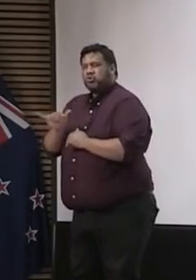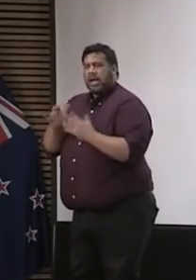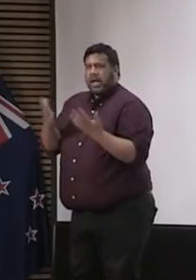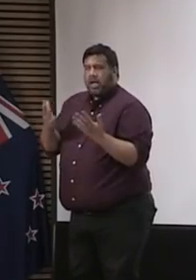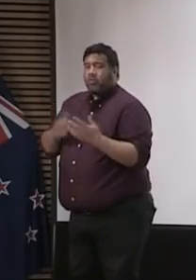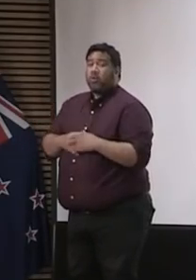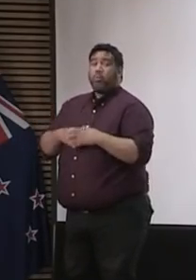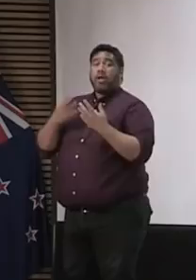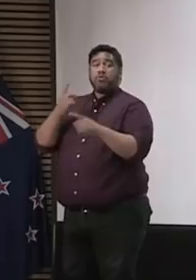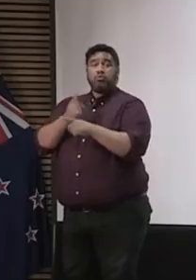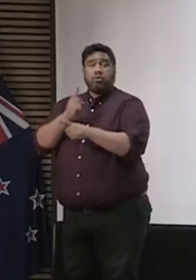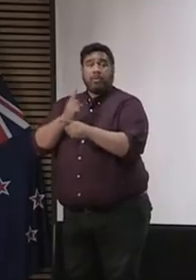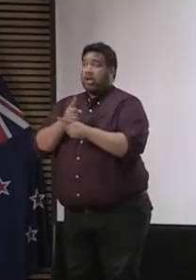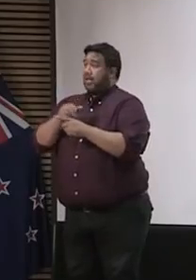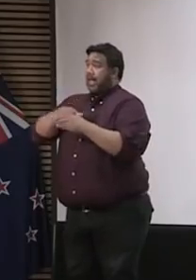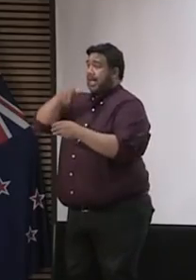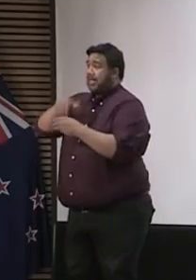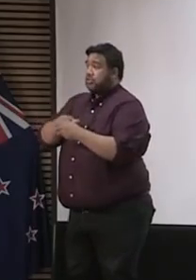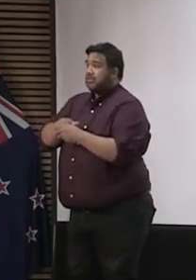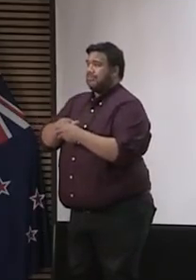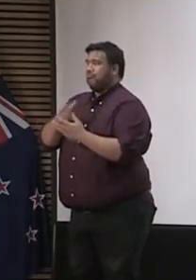a COVID environmentin New Zealand more generally.